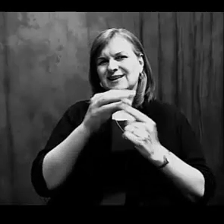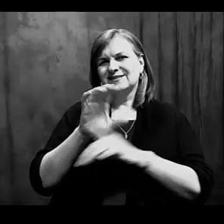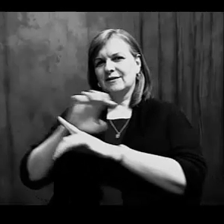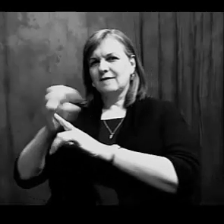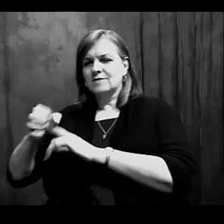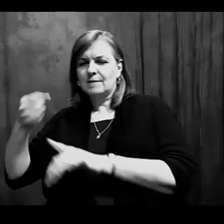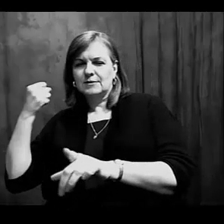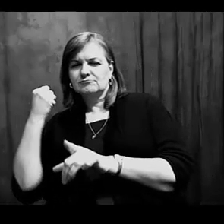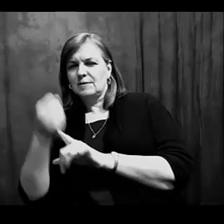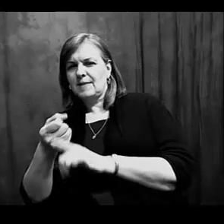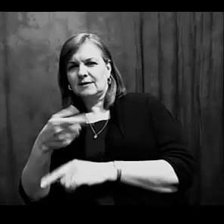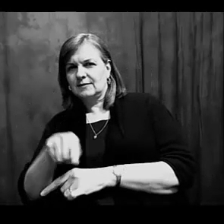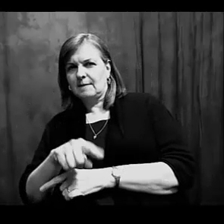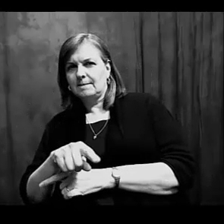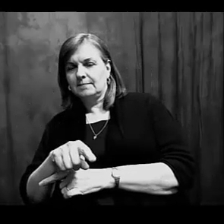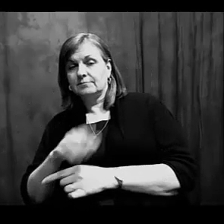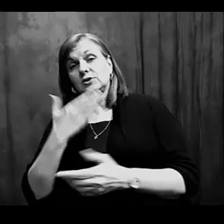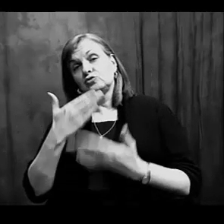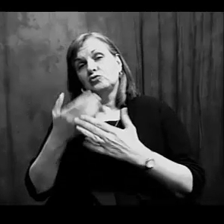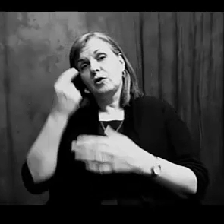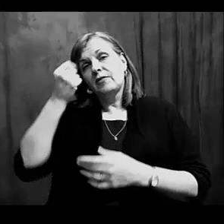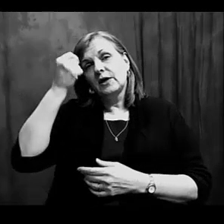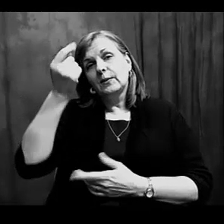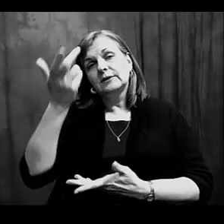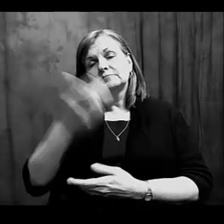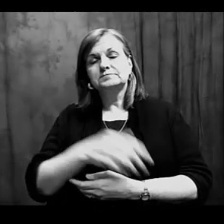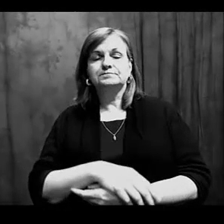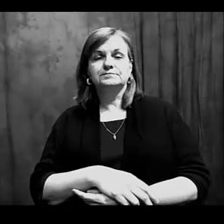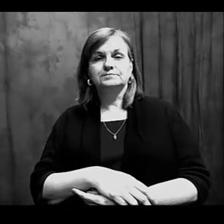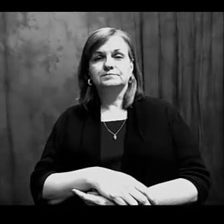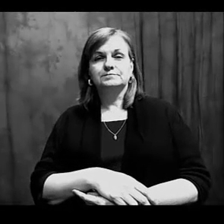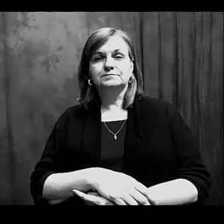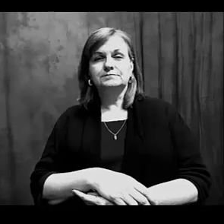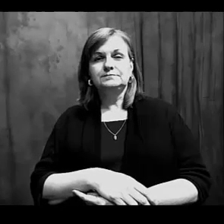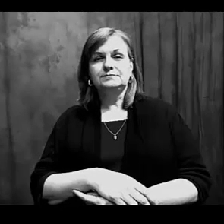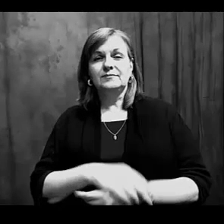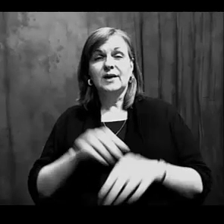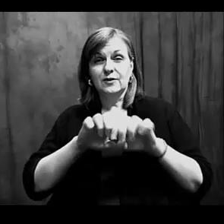unless something in the environment affects them -- it's a good theory